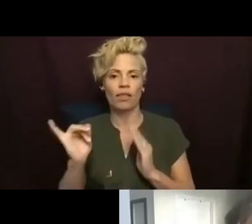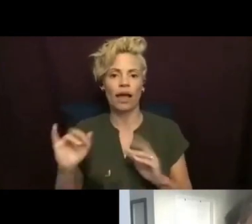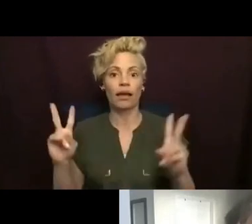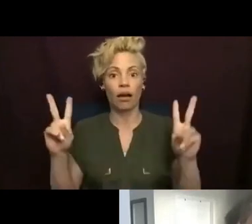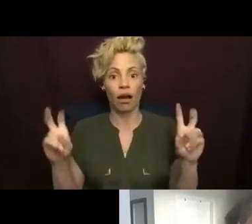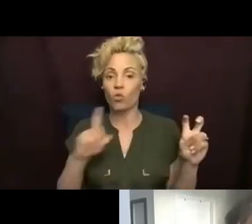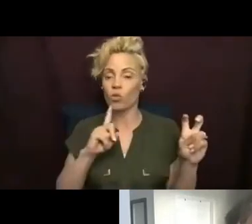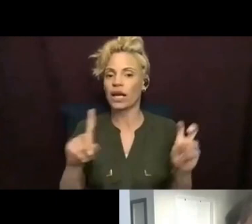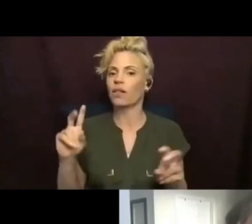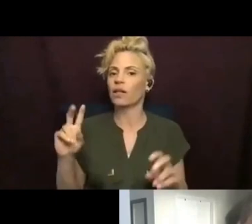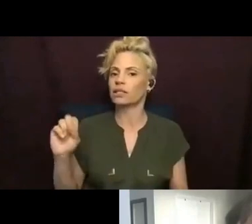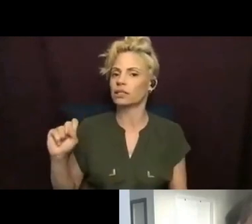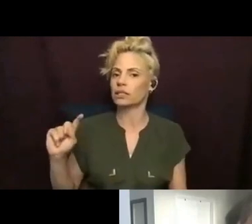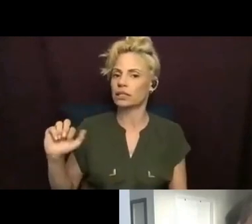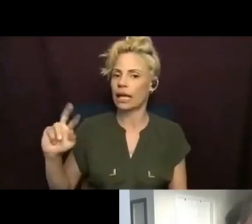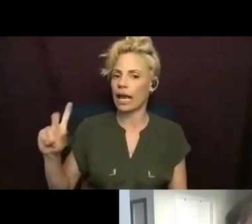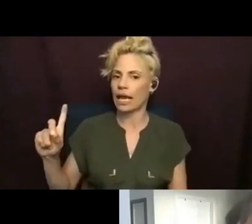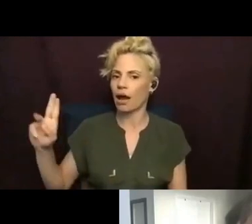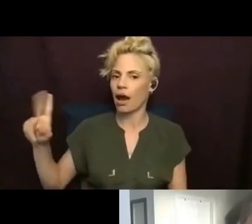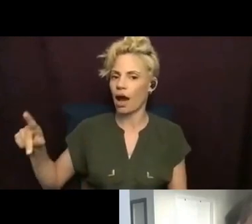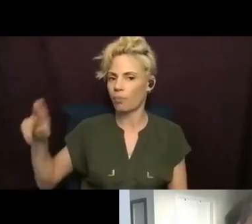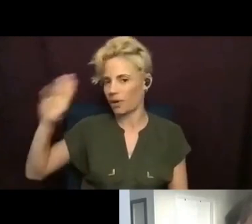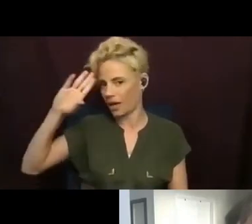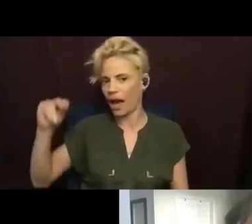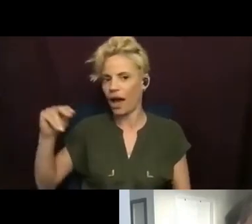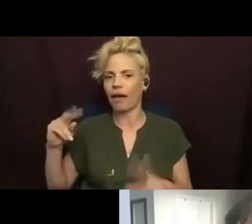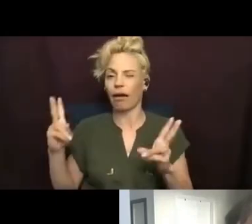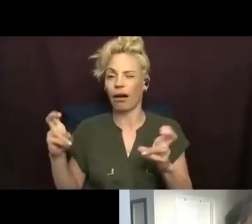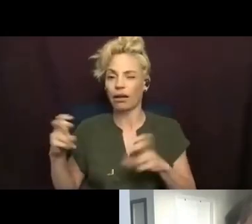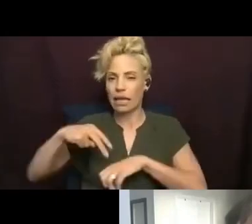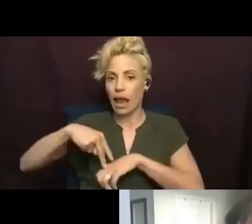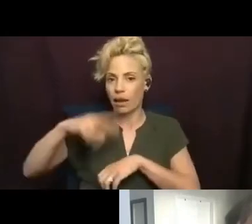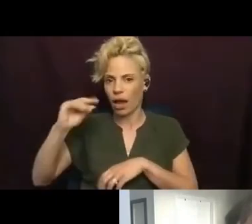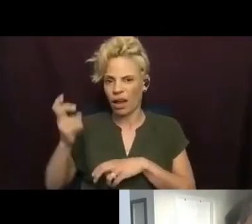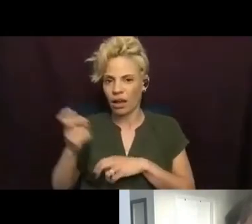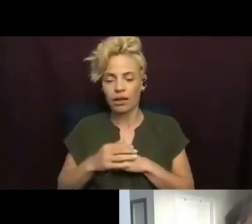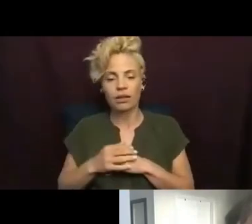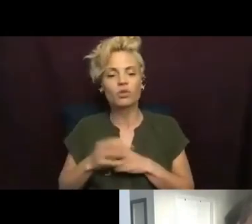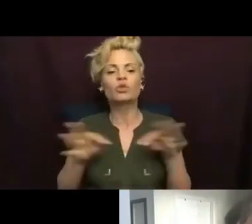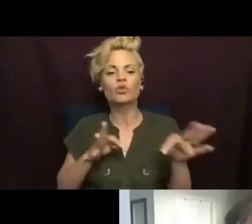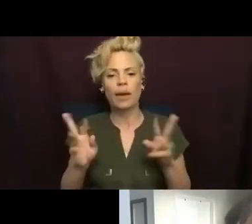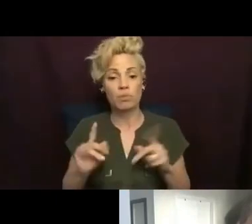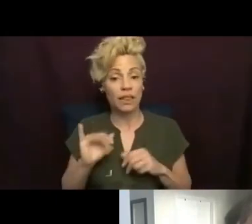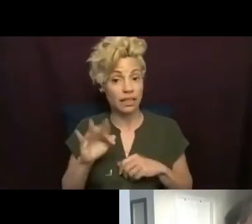to describe people. And if you have certain opinions about ableist metaphors like that,